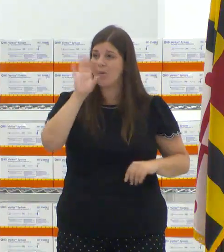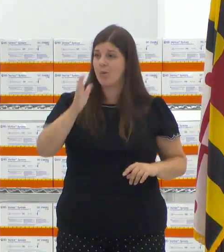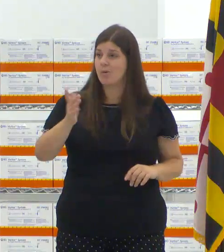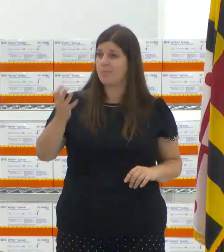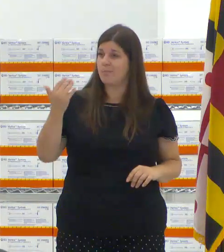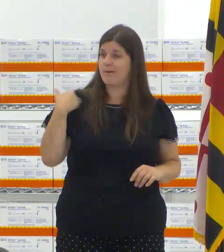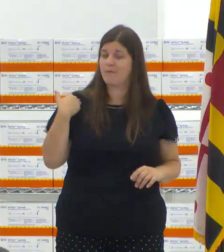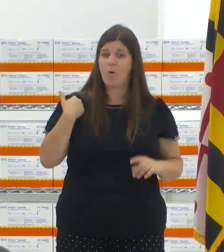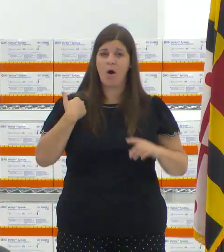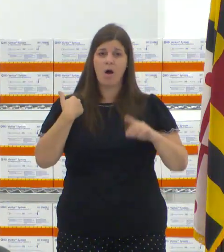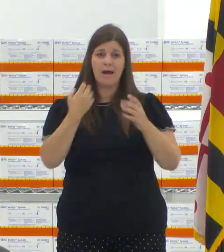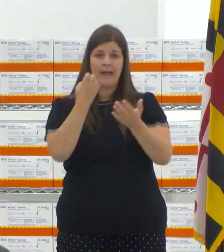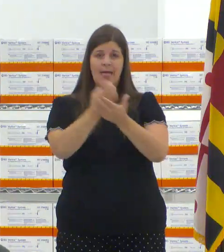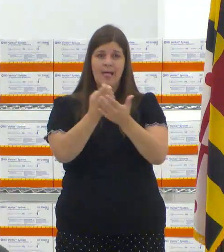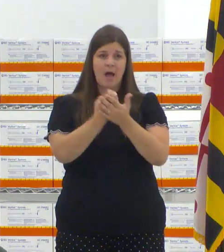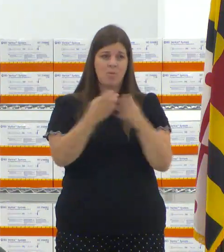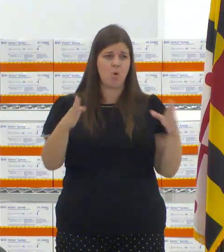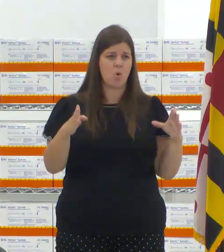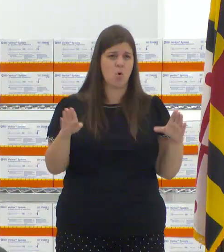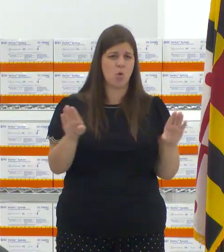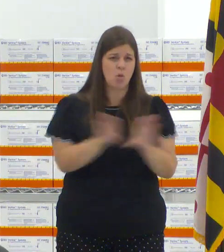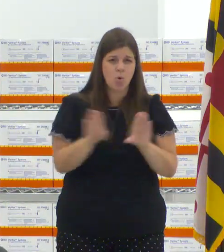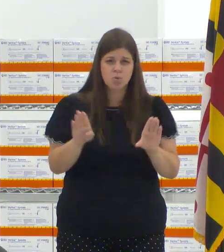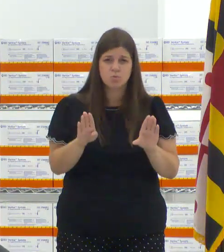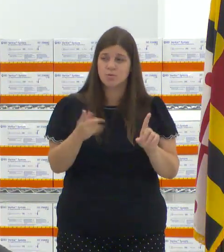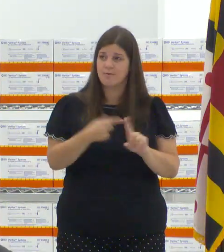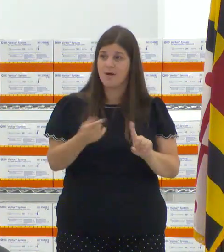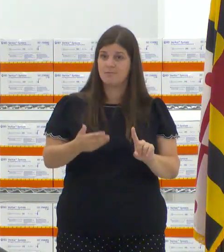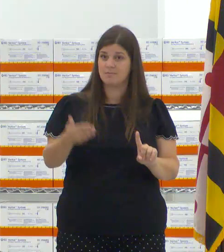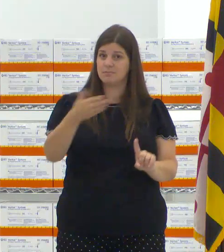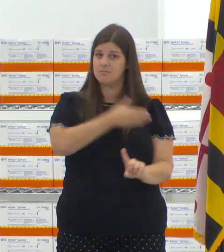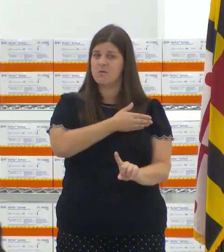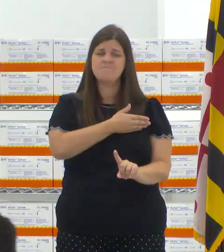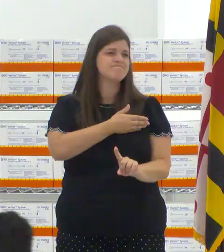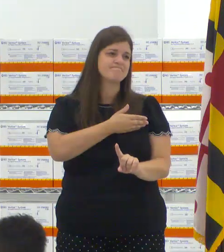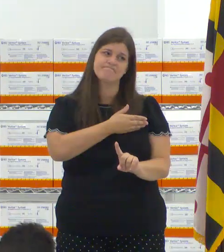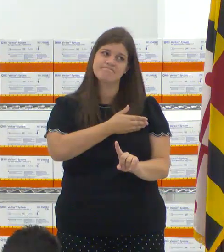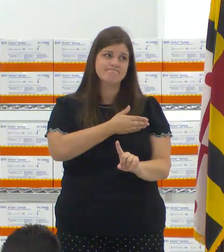and Democratic Governors to craft a path forward for America to make COVID-19